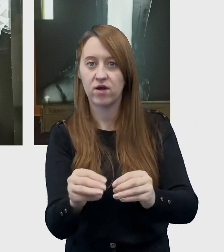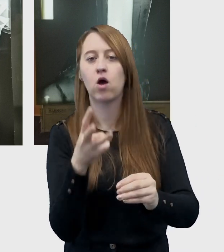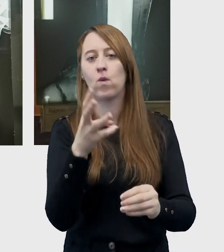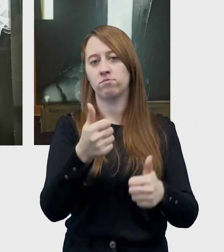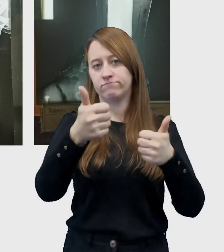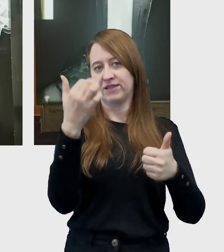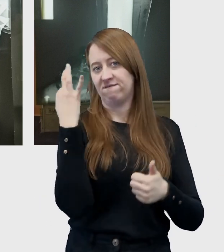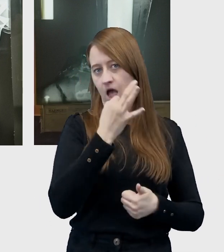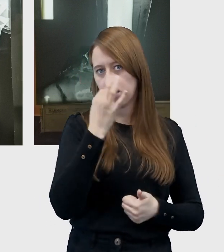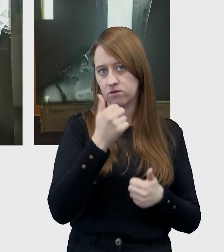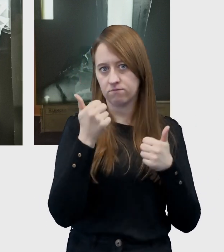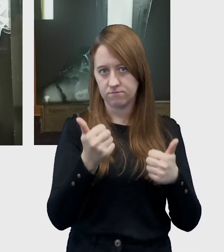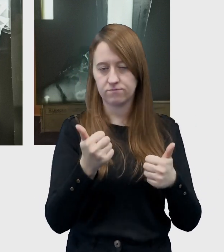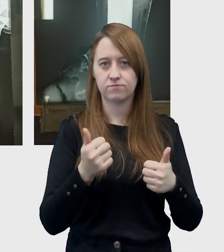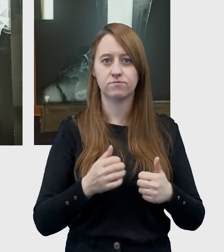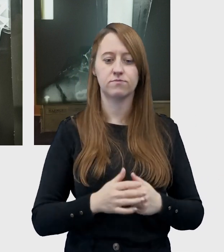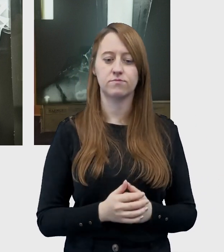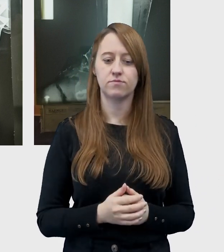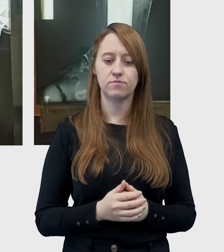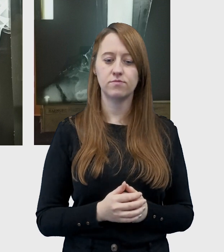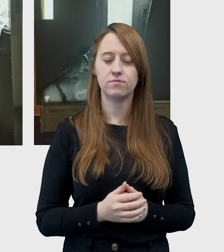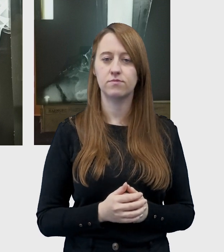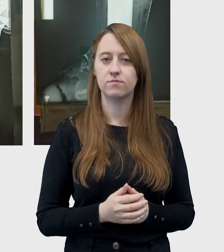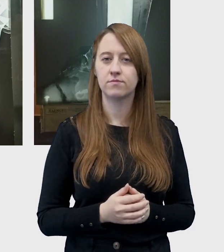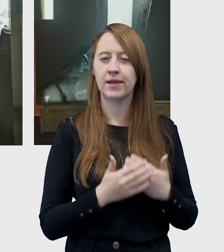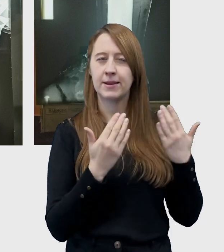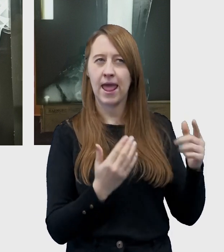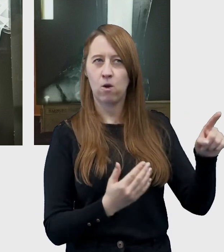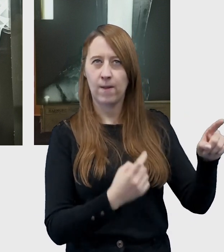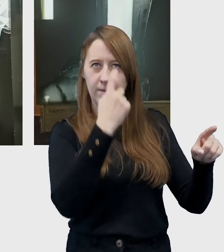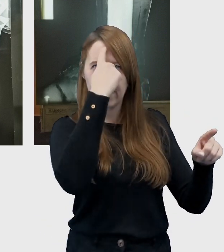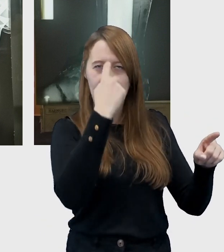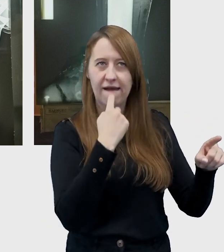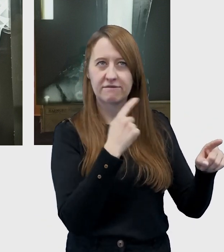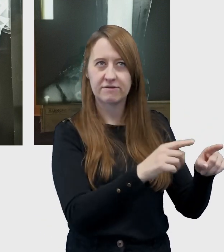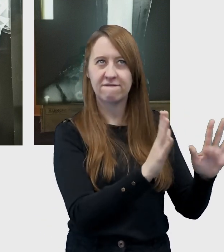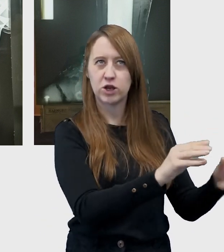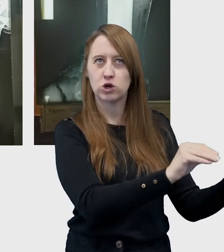So the cast I believe has now been moved from its location,